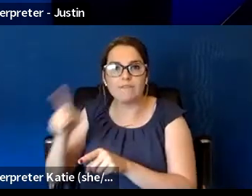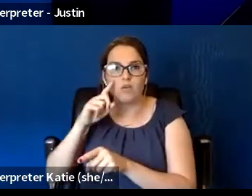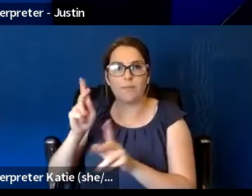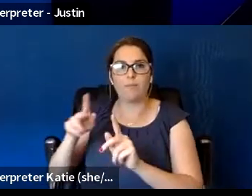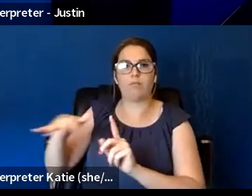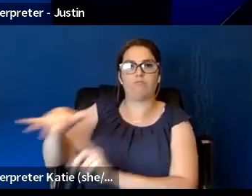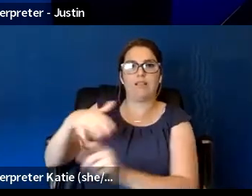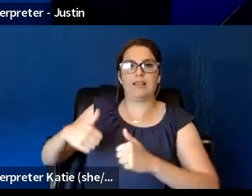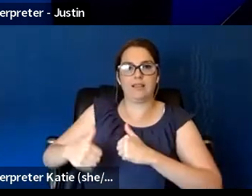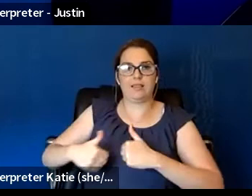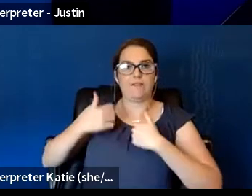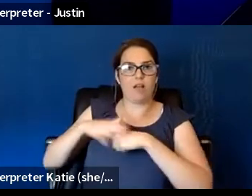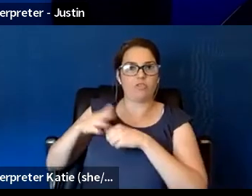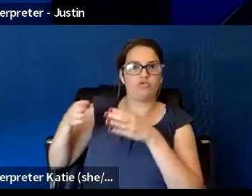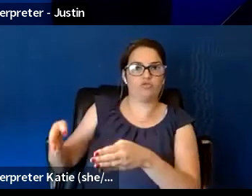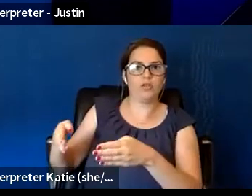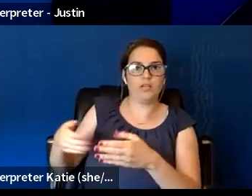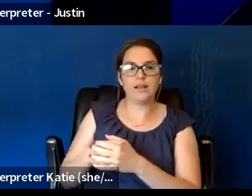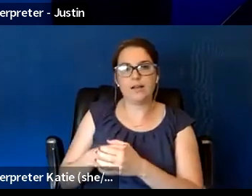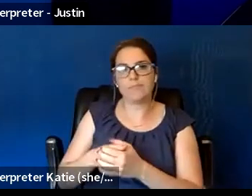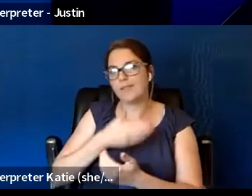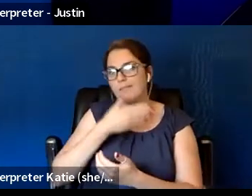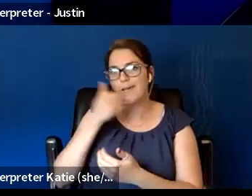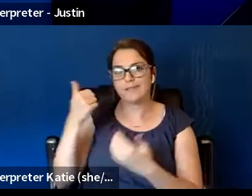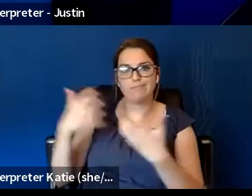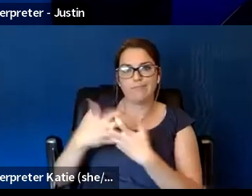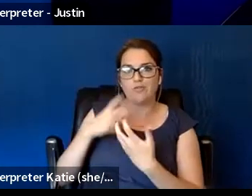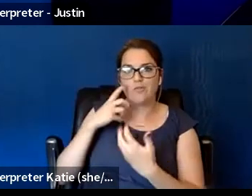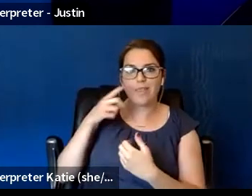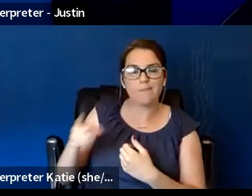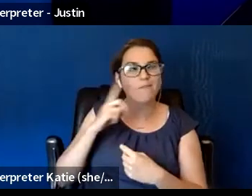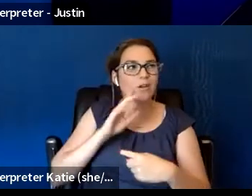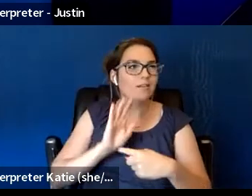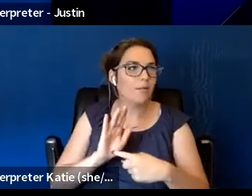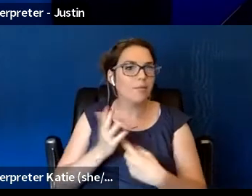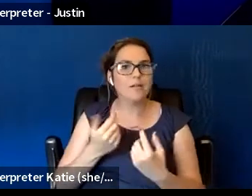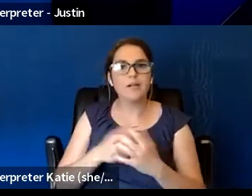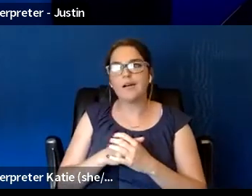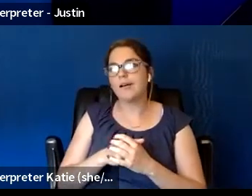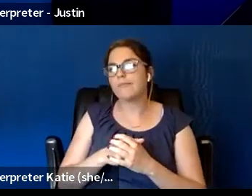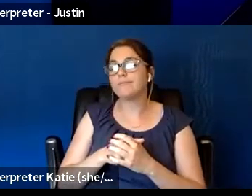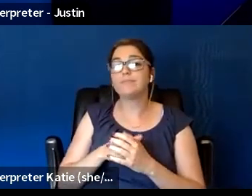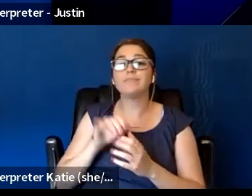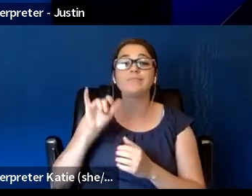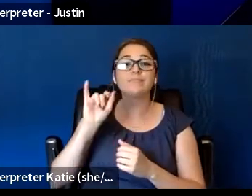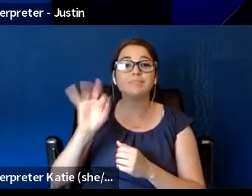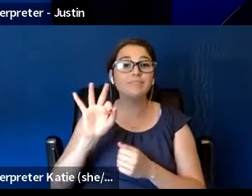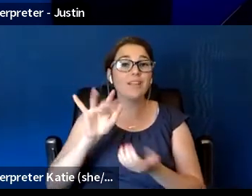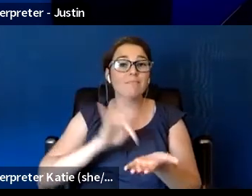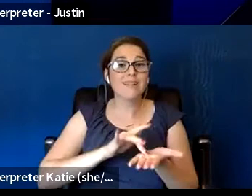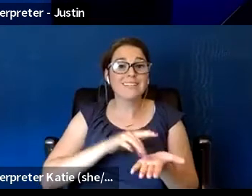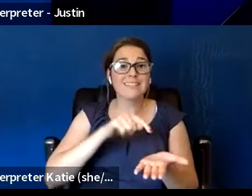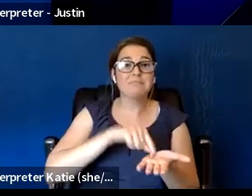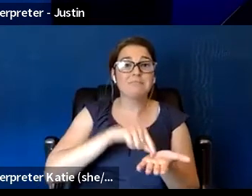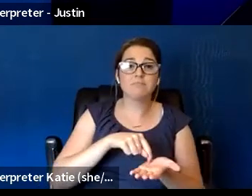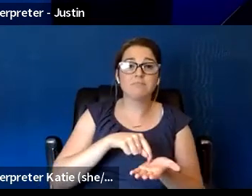And so just thinking about things like if we dose a medication three times a day